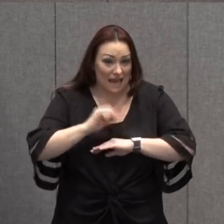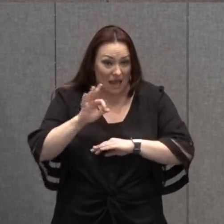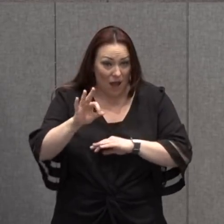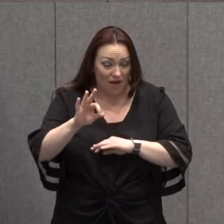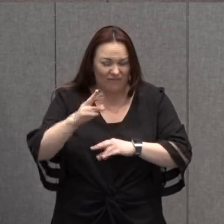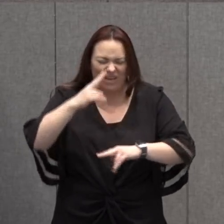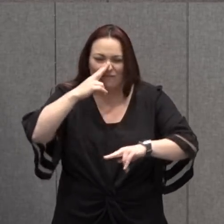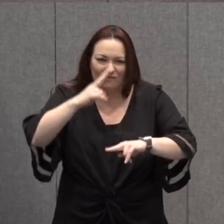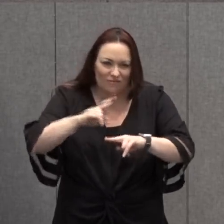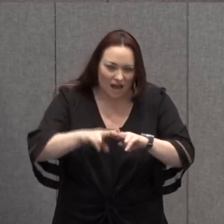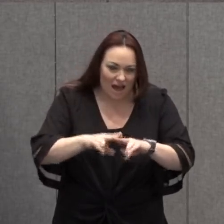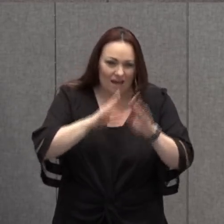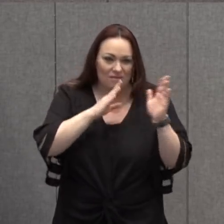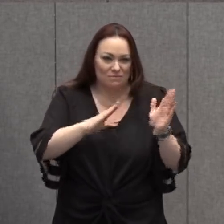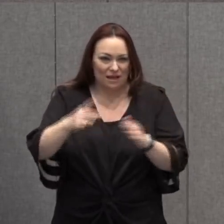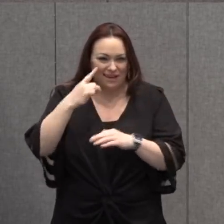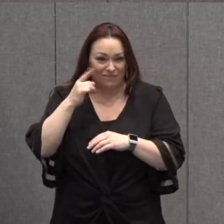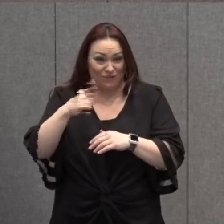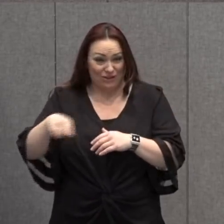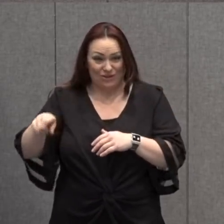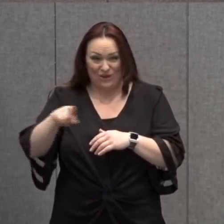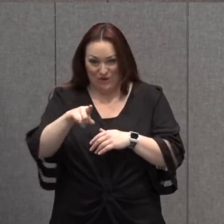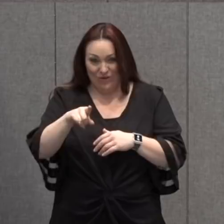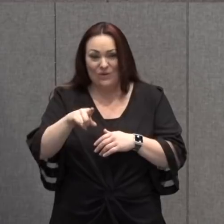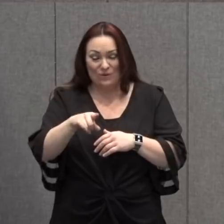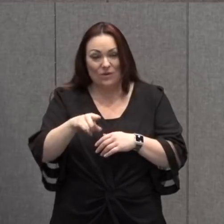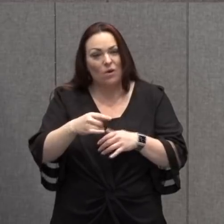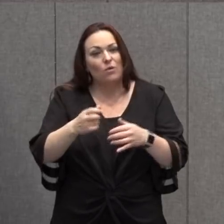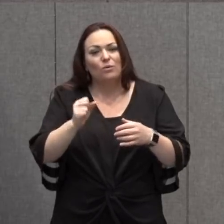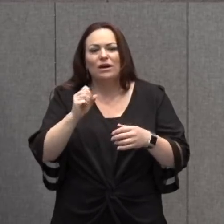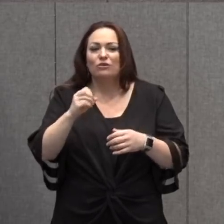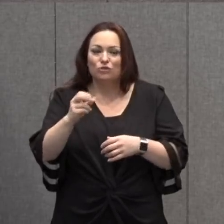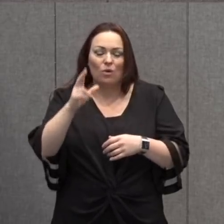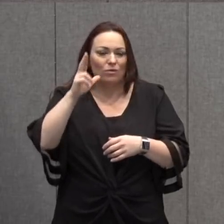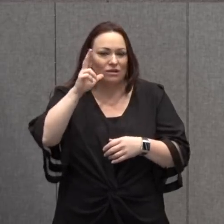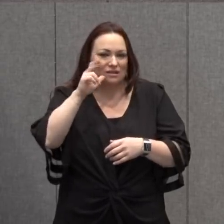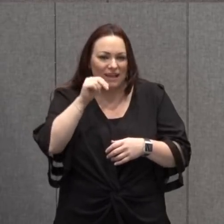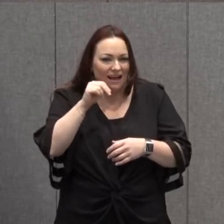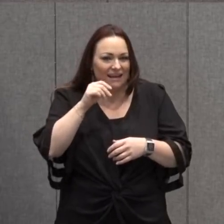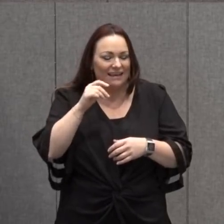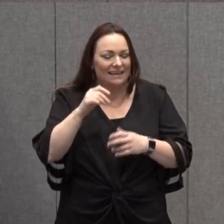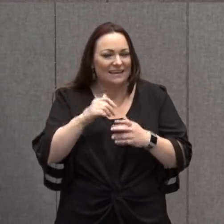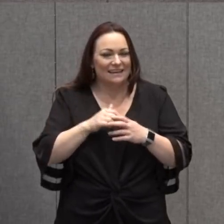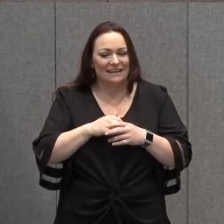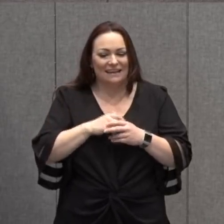fun for you that we've planned. And we are so lucky that I am joined today